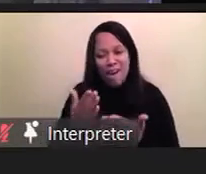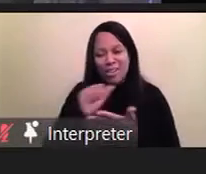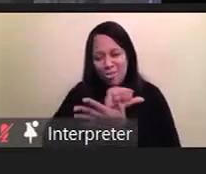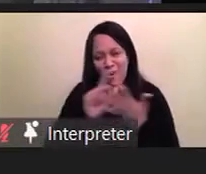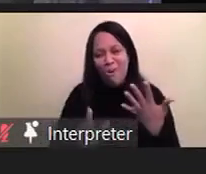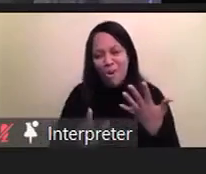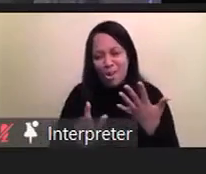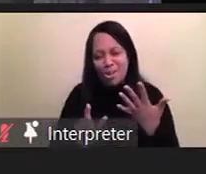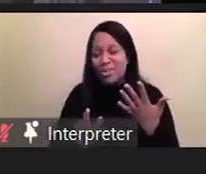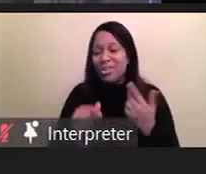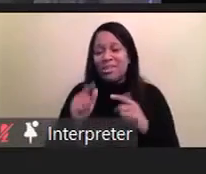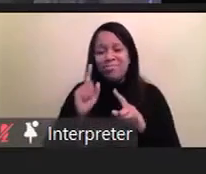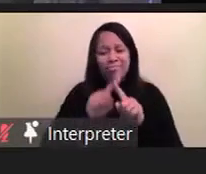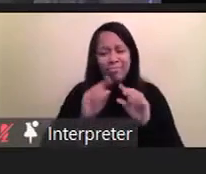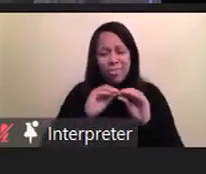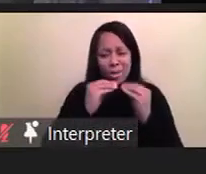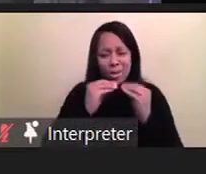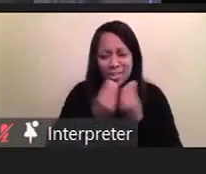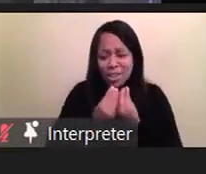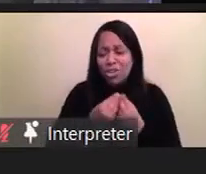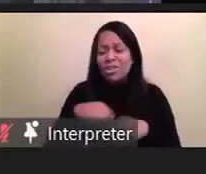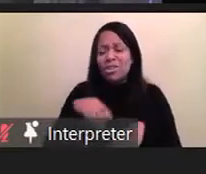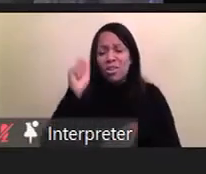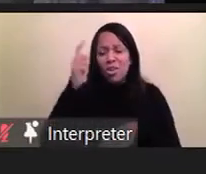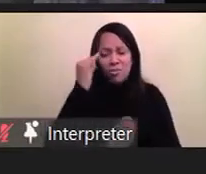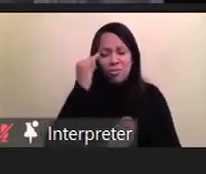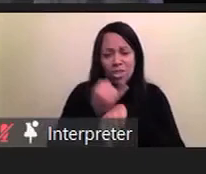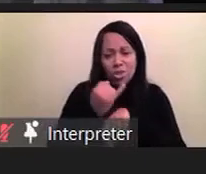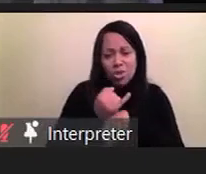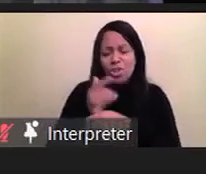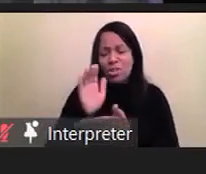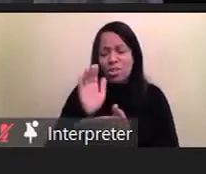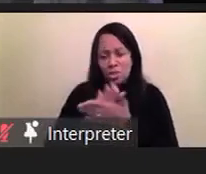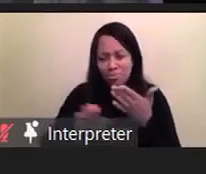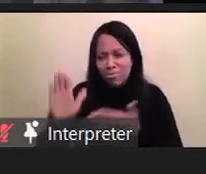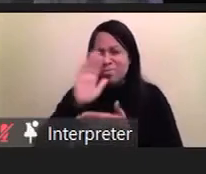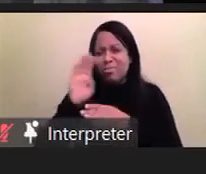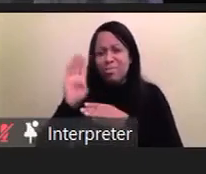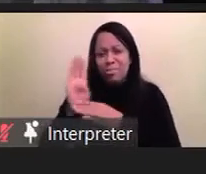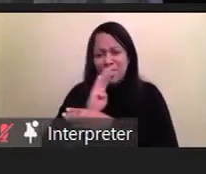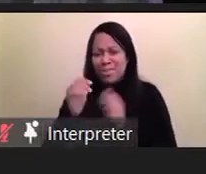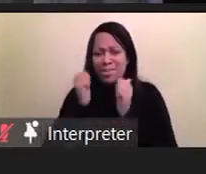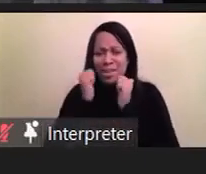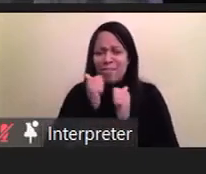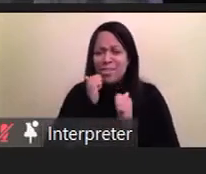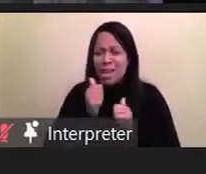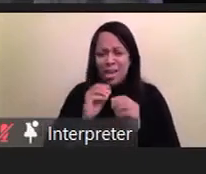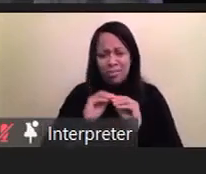to government institutions, and to universities throughout the country every day. And we have for decades.